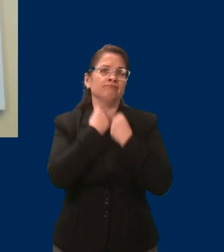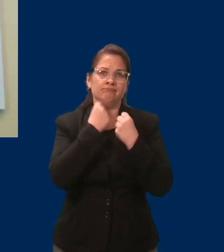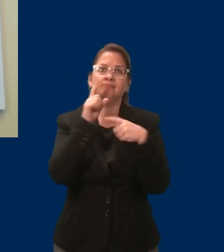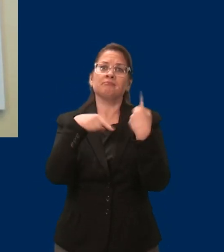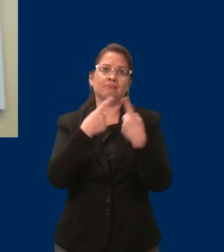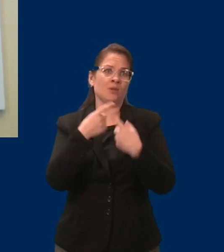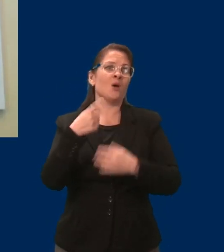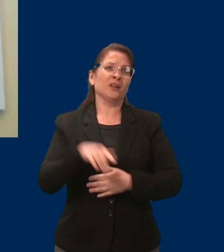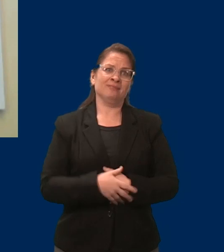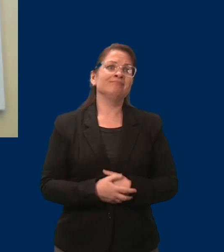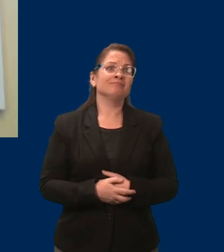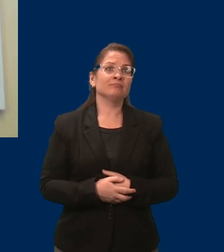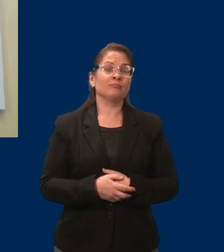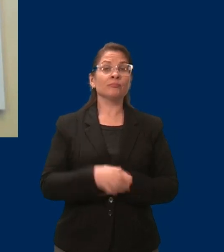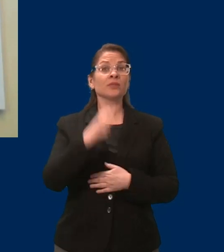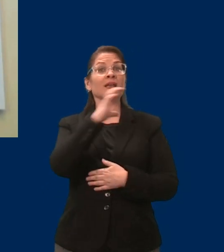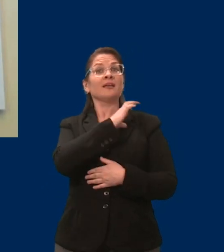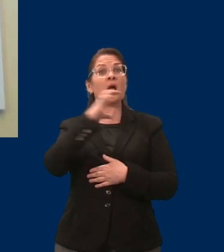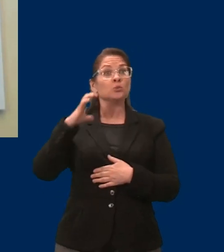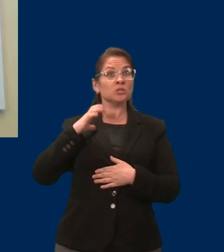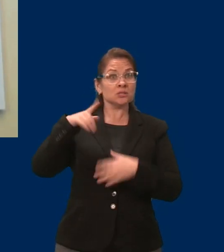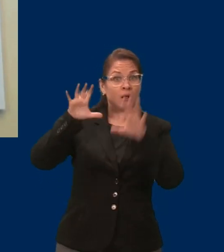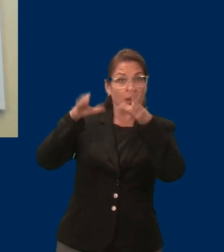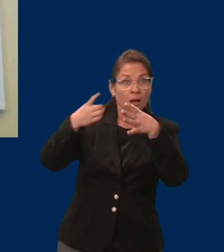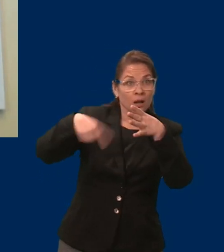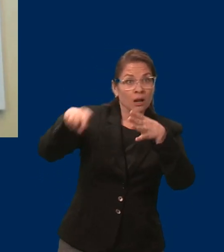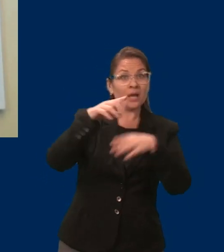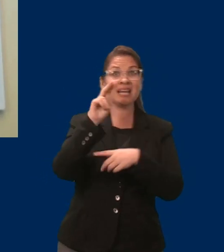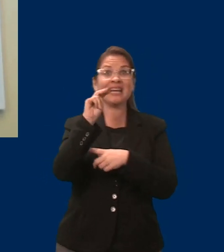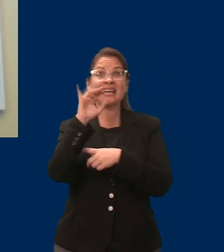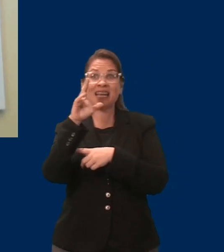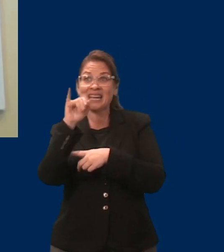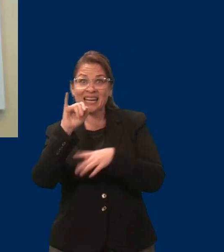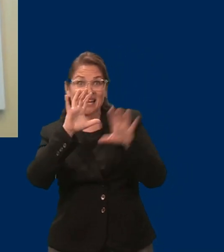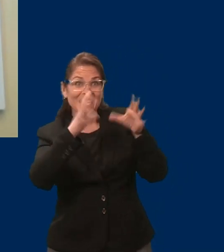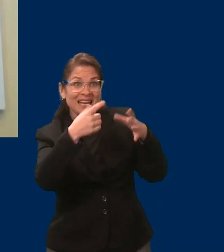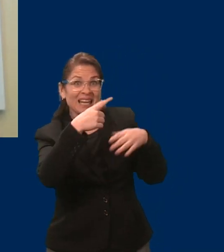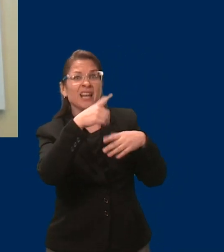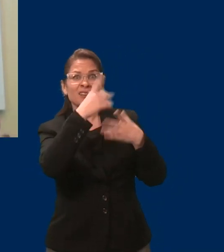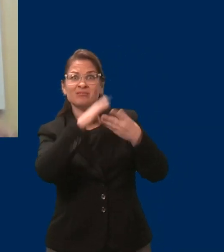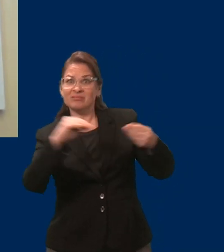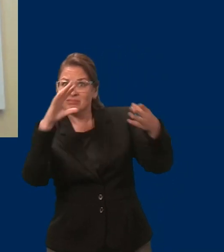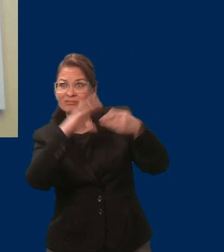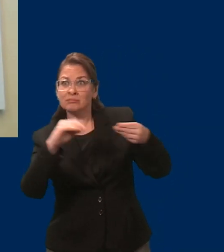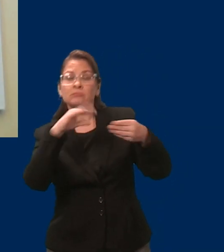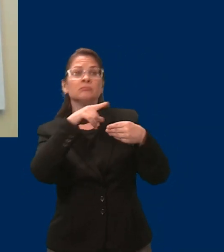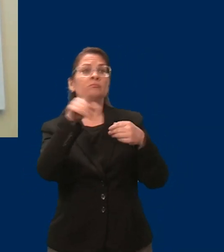And I think for Nikki, who as a fellow advocate,